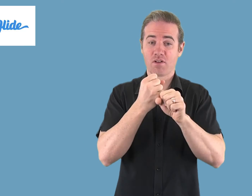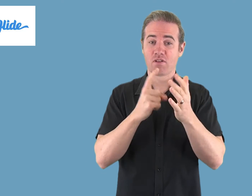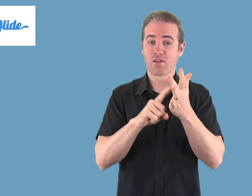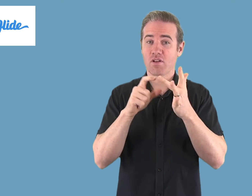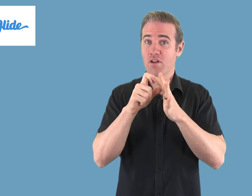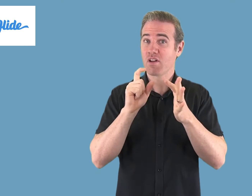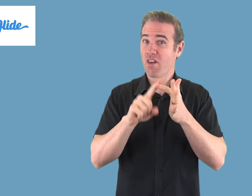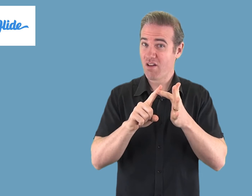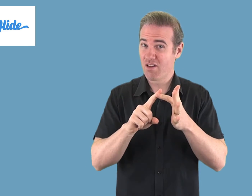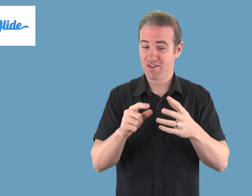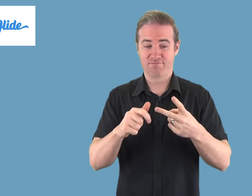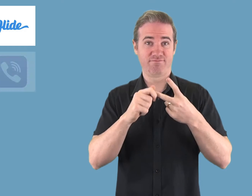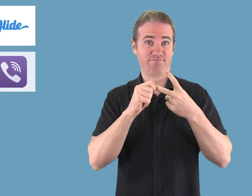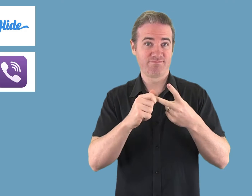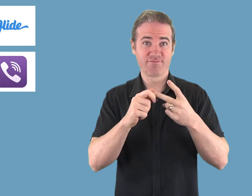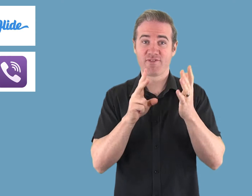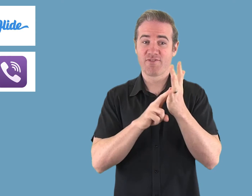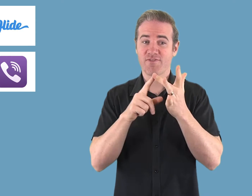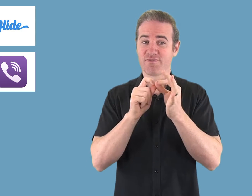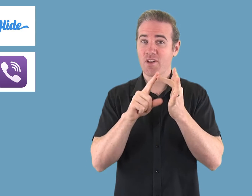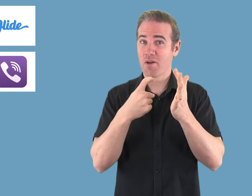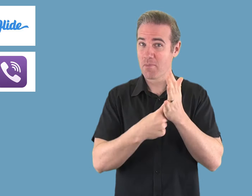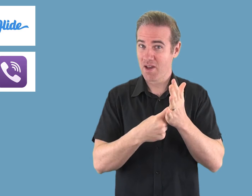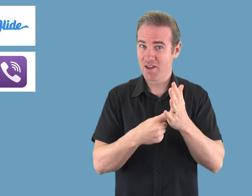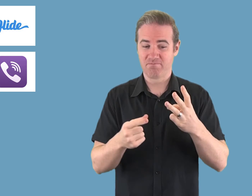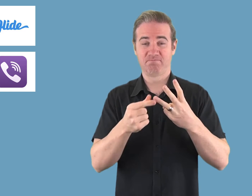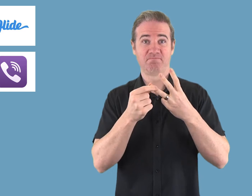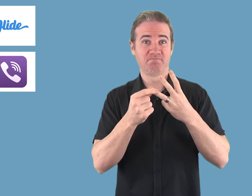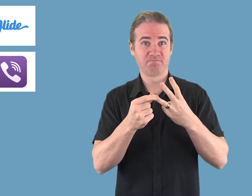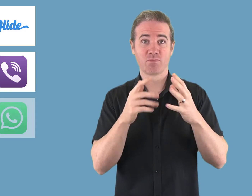Glide Viber